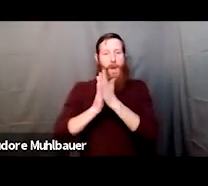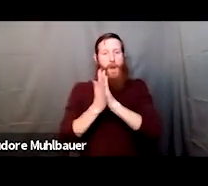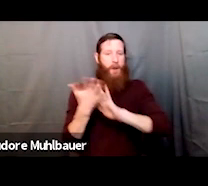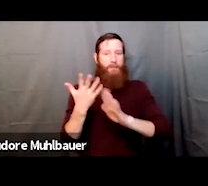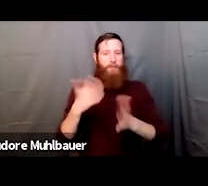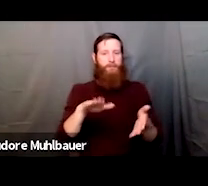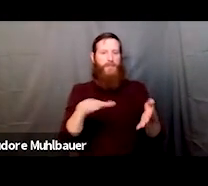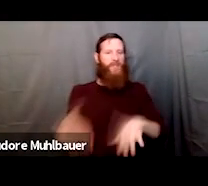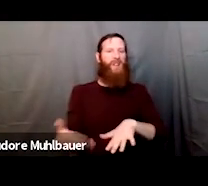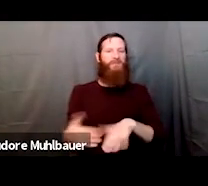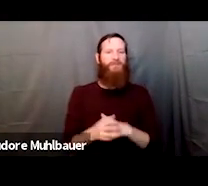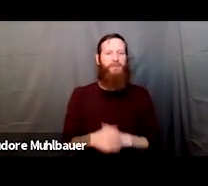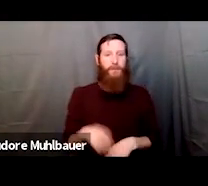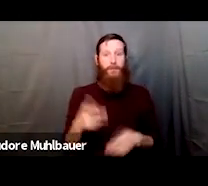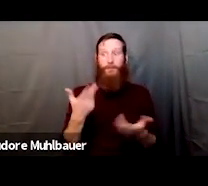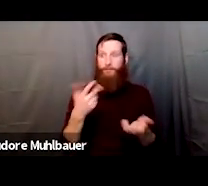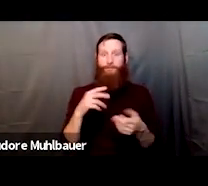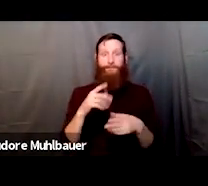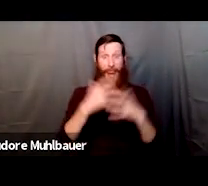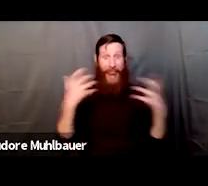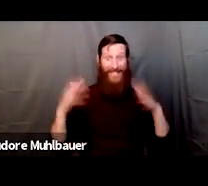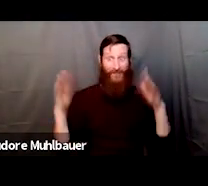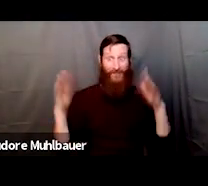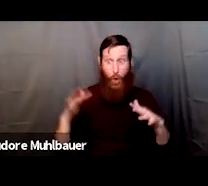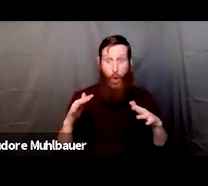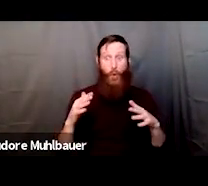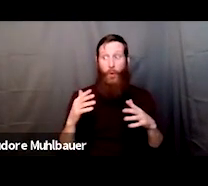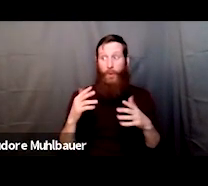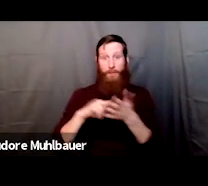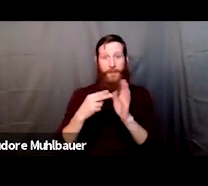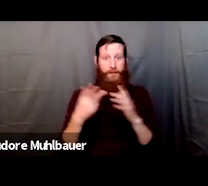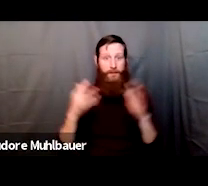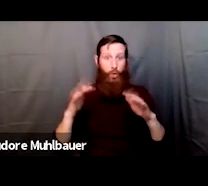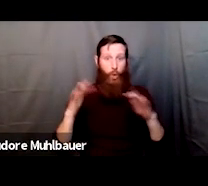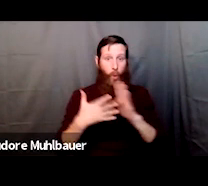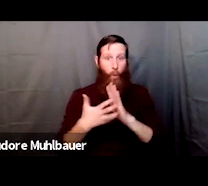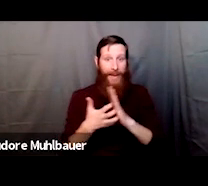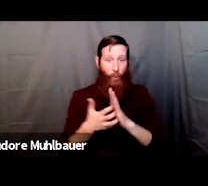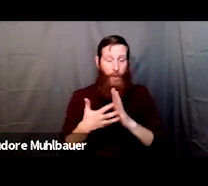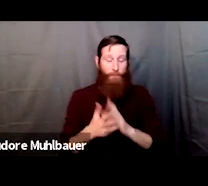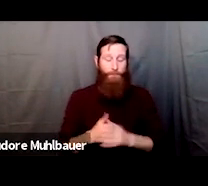So again, the bottom line is that lots of snow may make the snowpack unstable tomorrow.